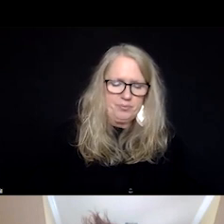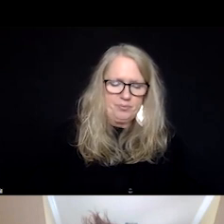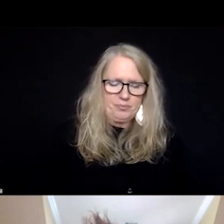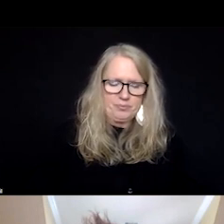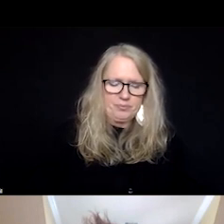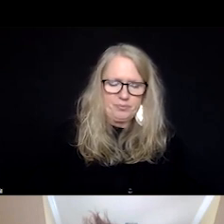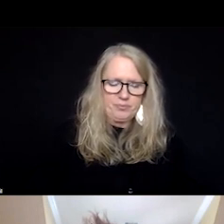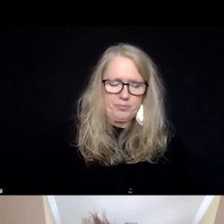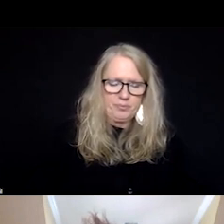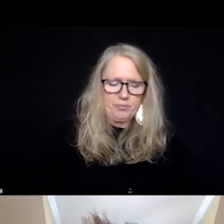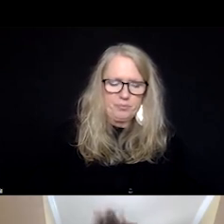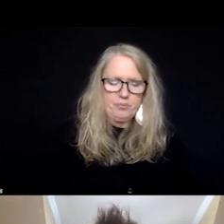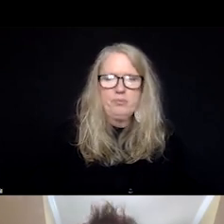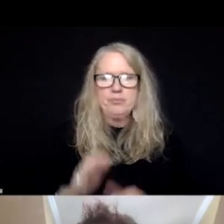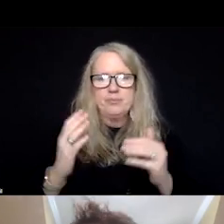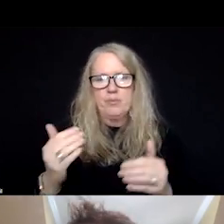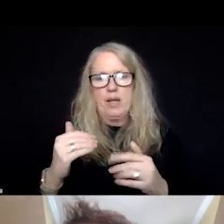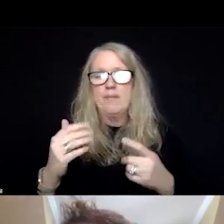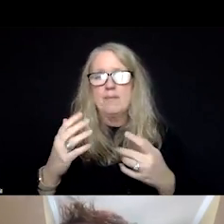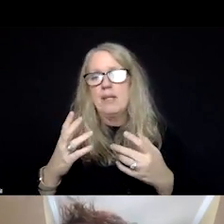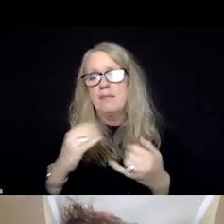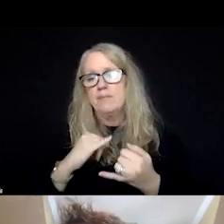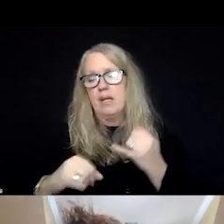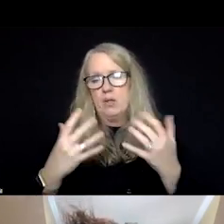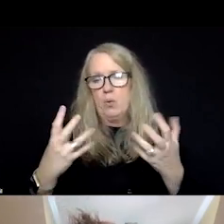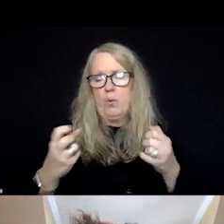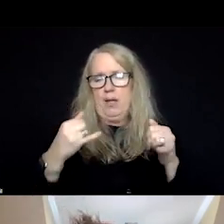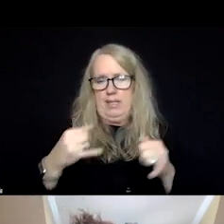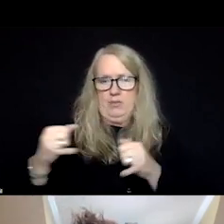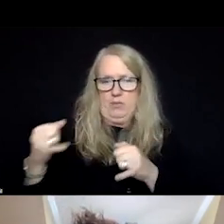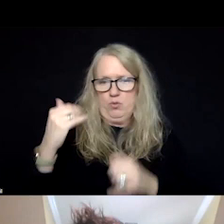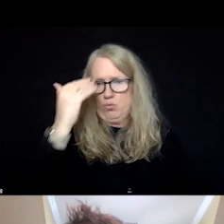FINALLY, I WANT INDIVIDUALS TO KNOW -- IN THE SPIRIT OF TALKING